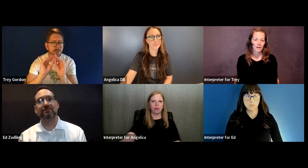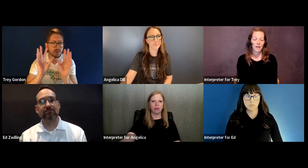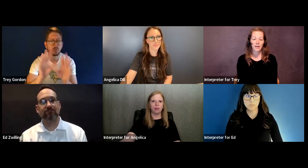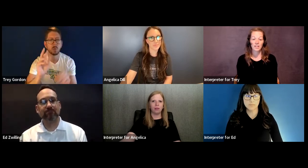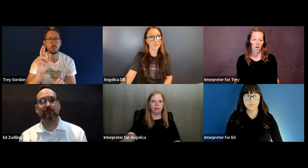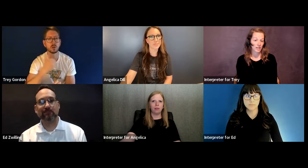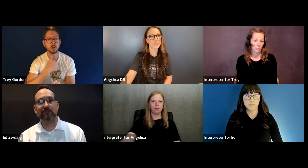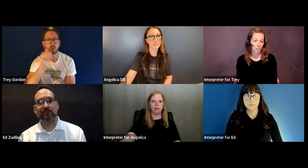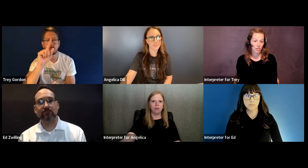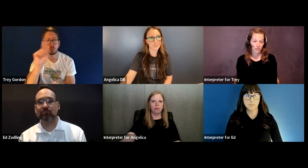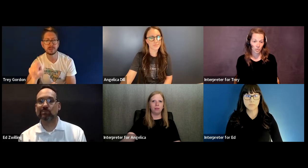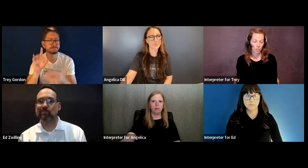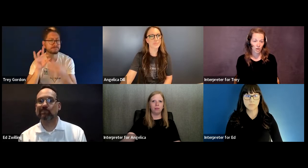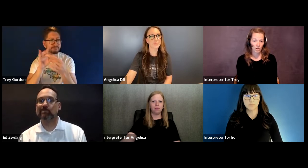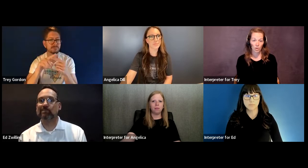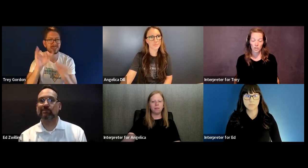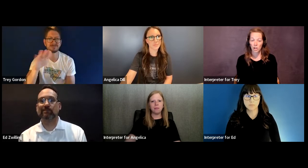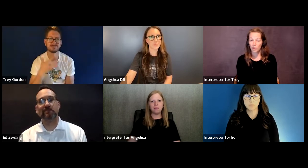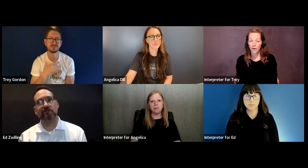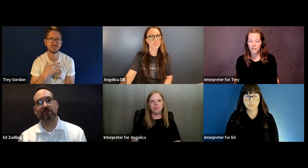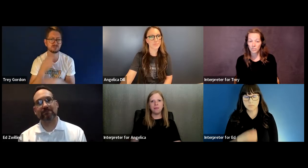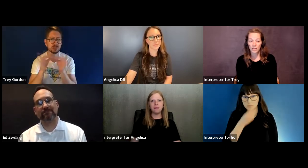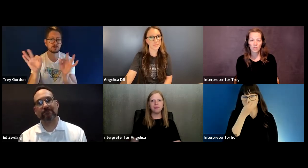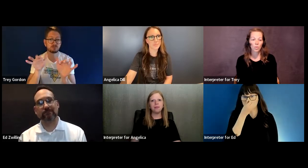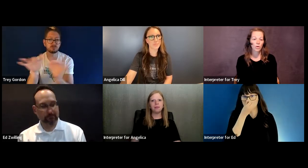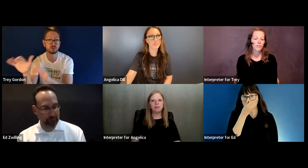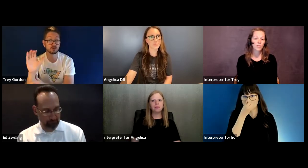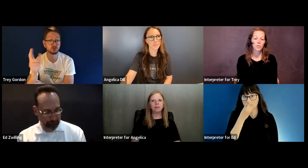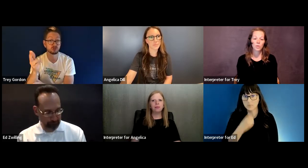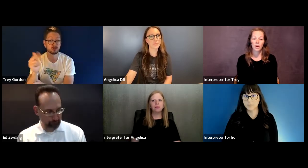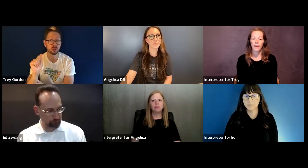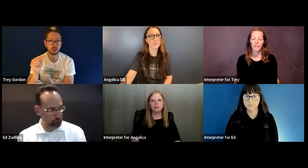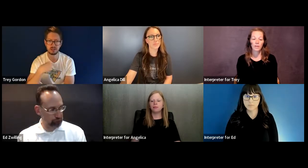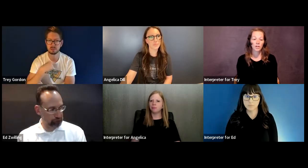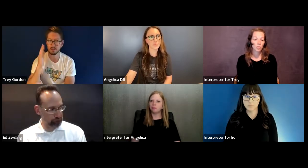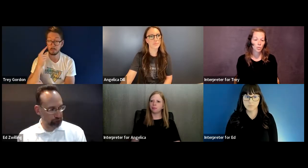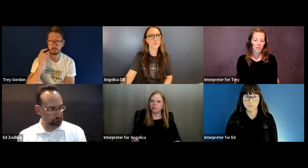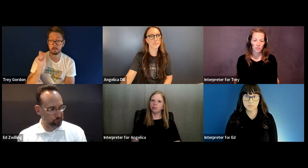and as audience members if you want to clarify something or if you have a general question